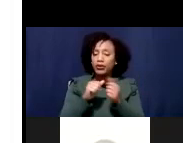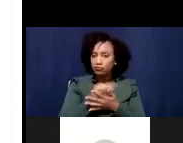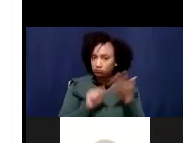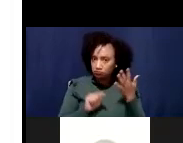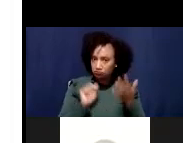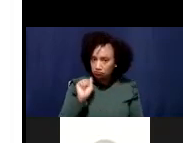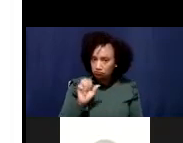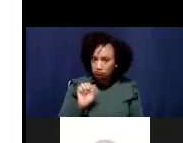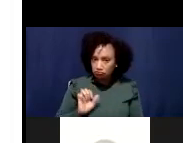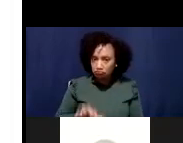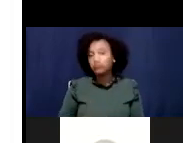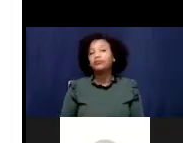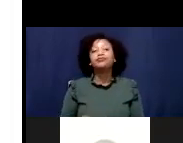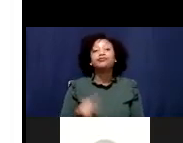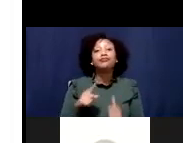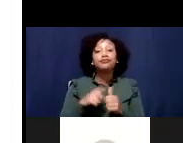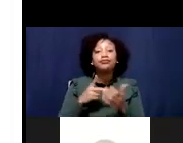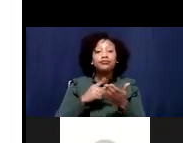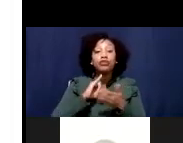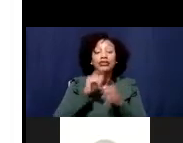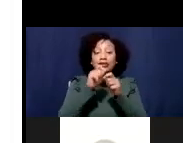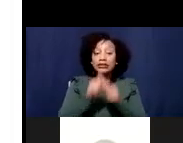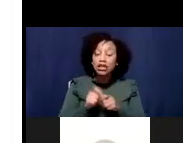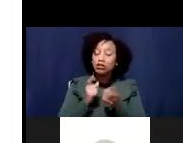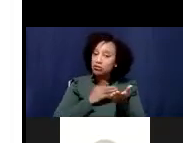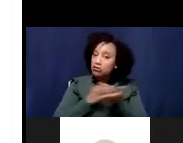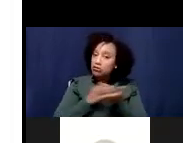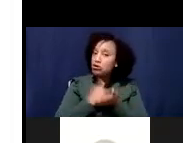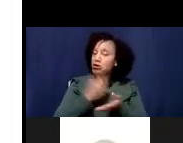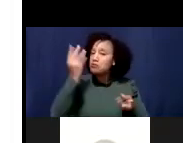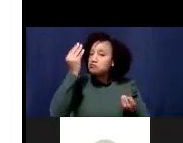that the project details are thoroughly considered and the scope is appropriate,